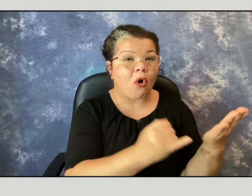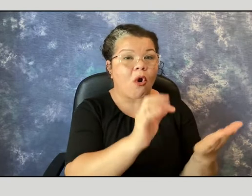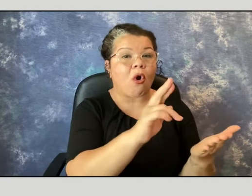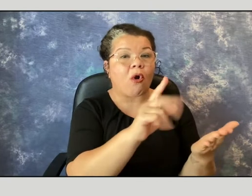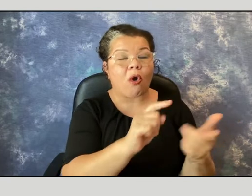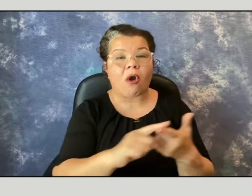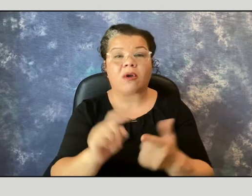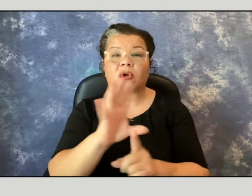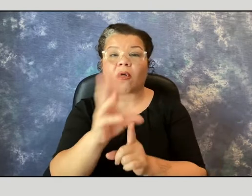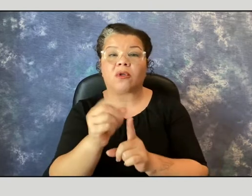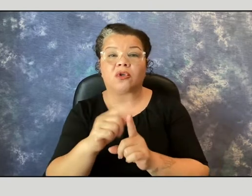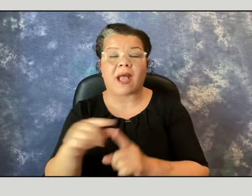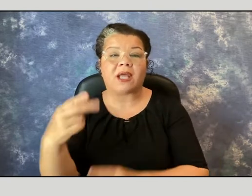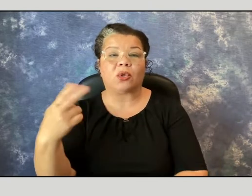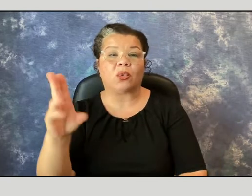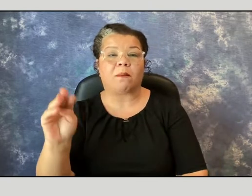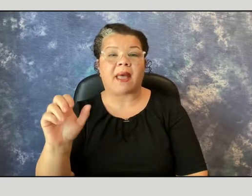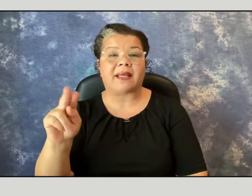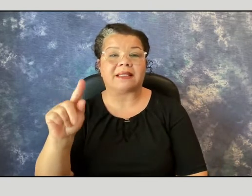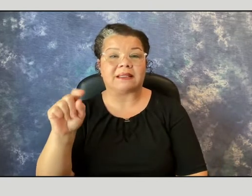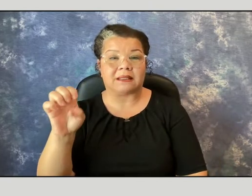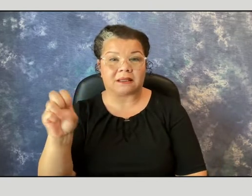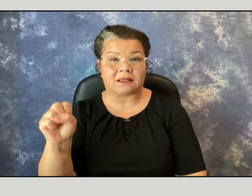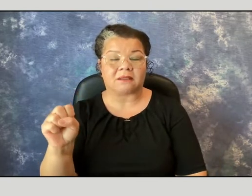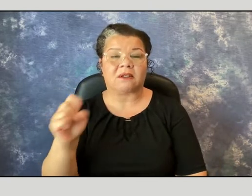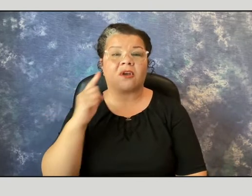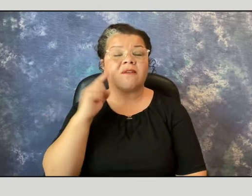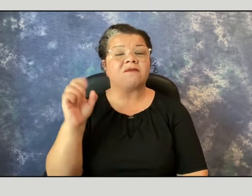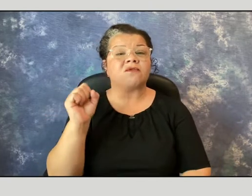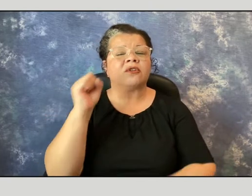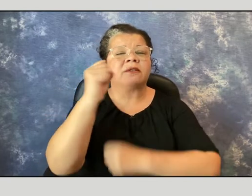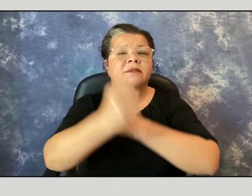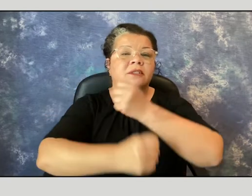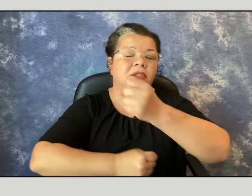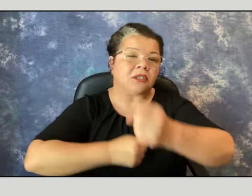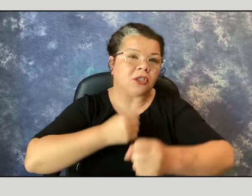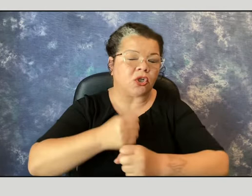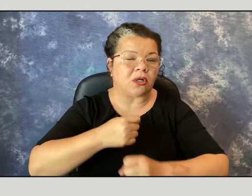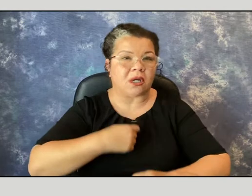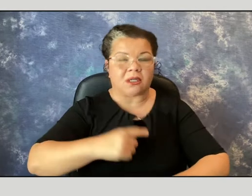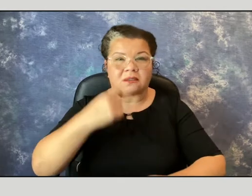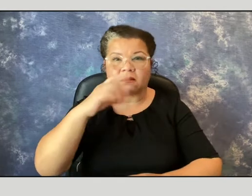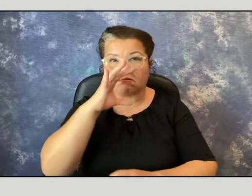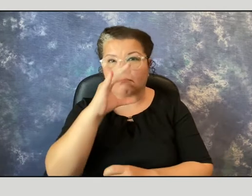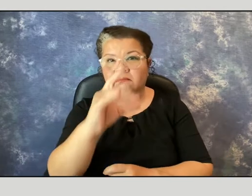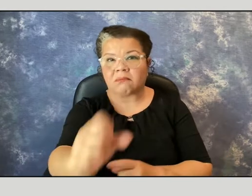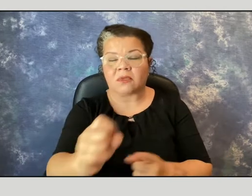For decades, I have had personally an abiding interest and devotion to the people, culture,